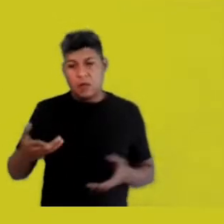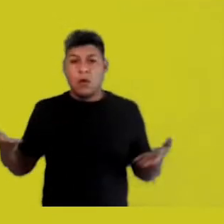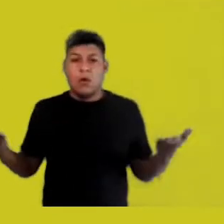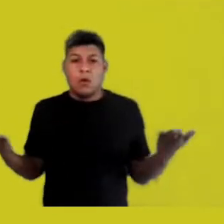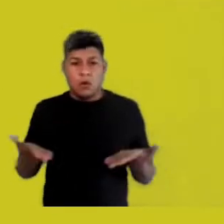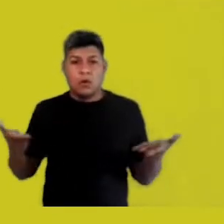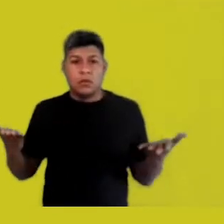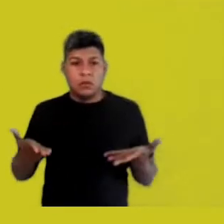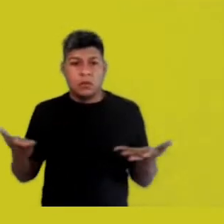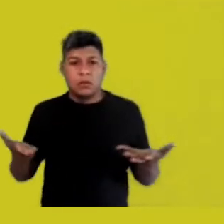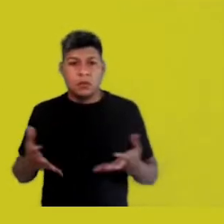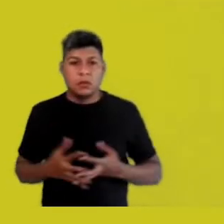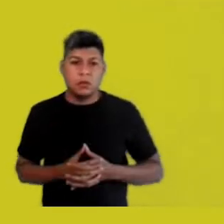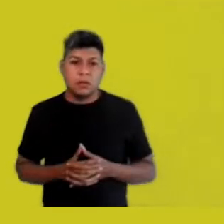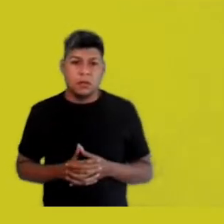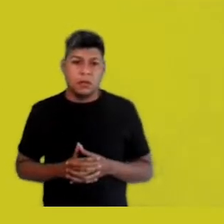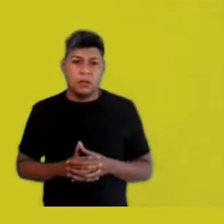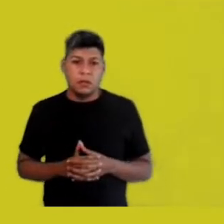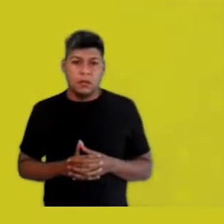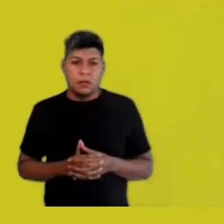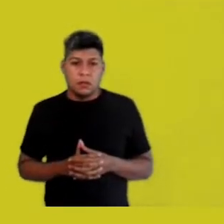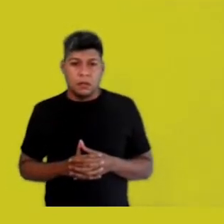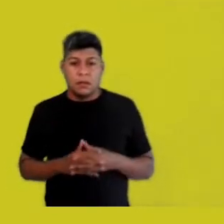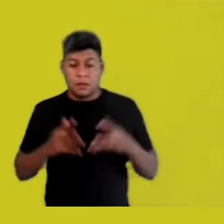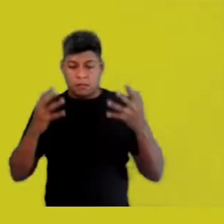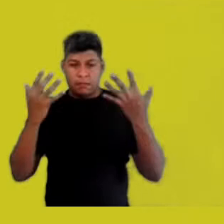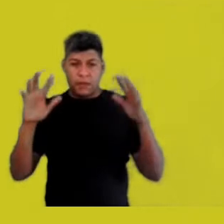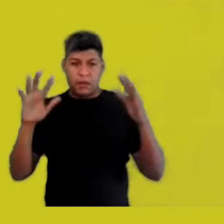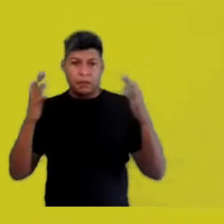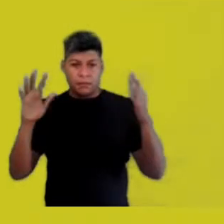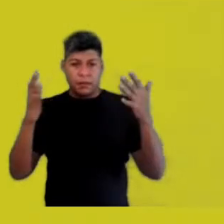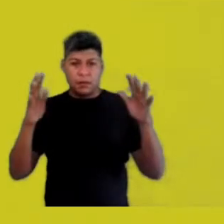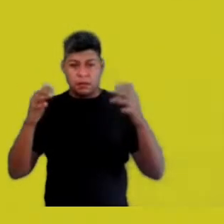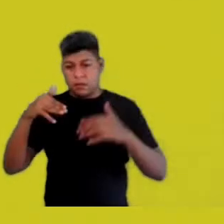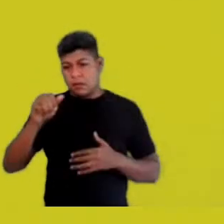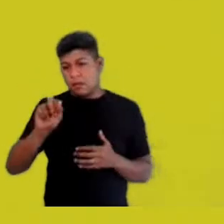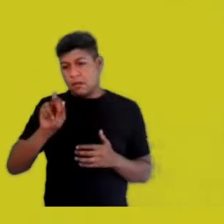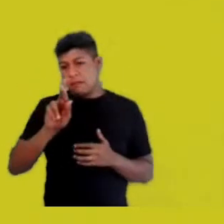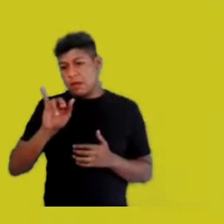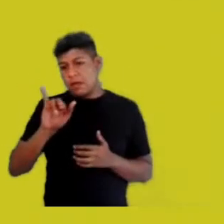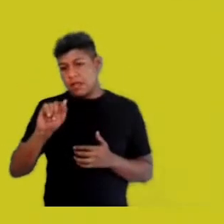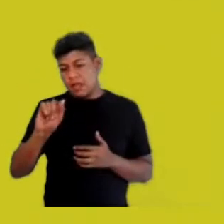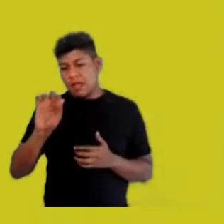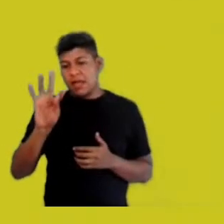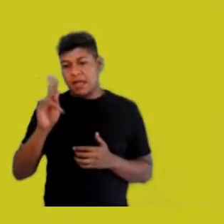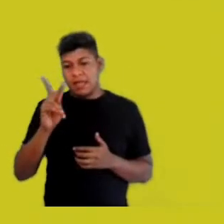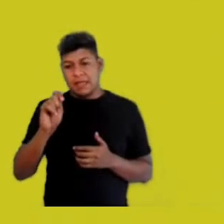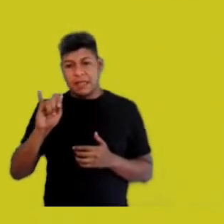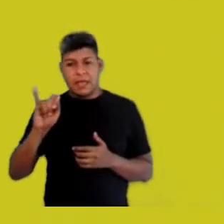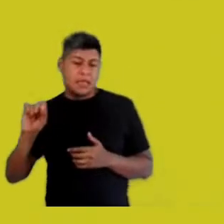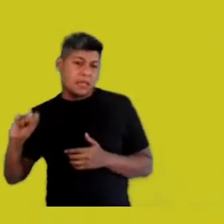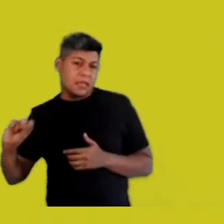congratulate Maria Thaís for